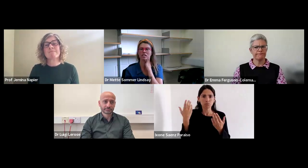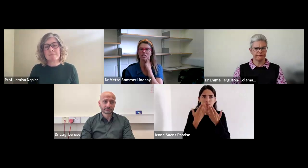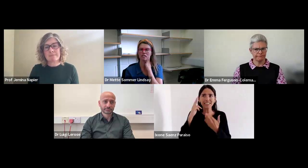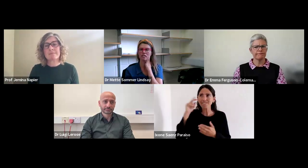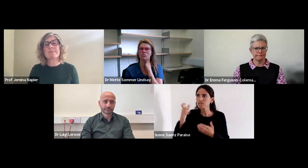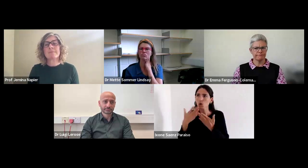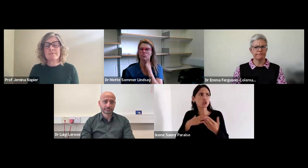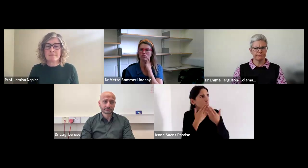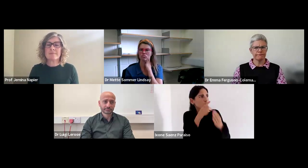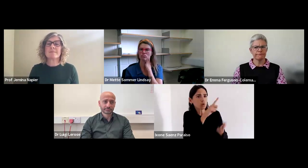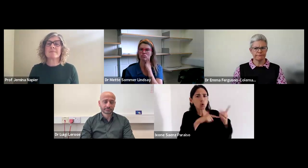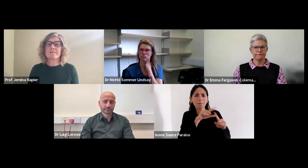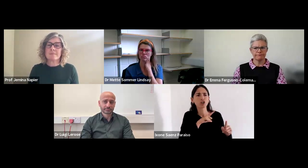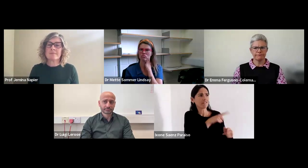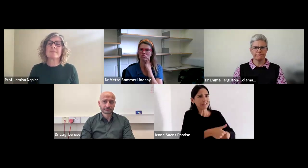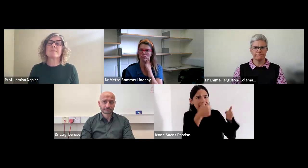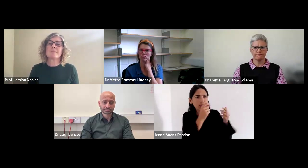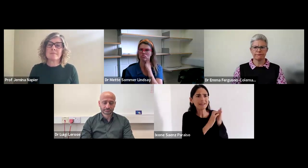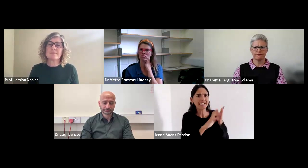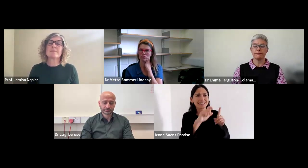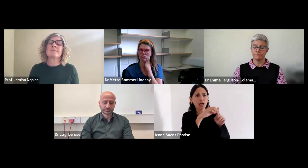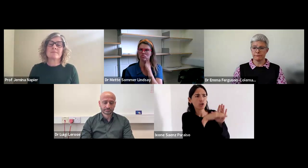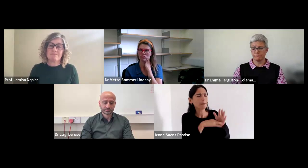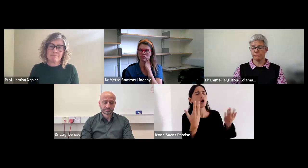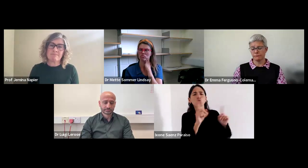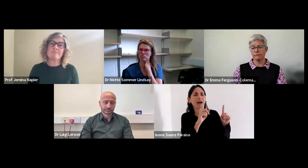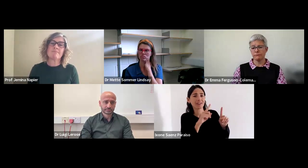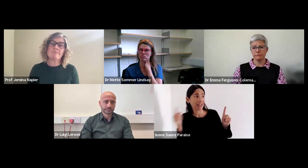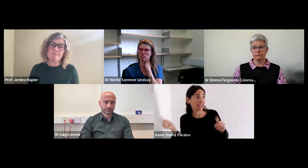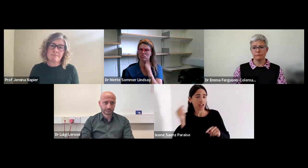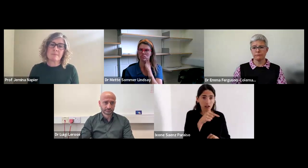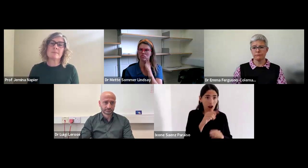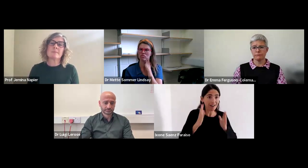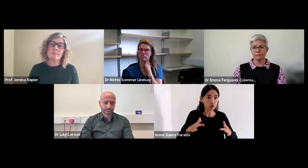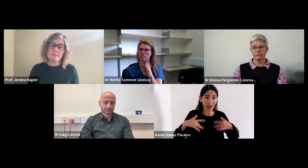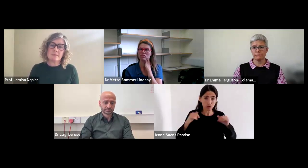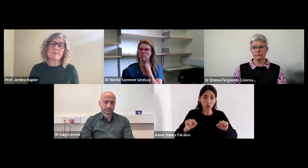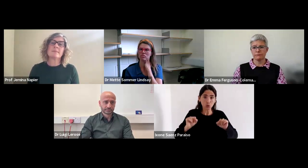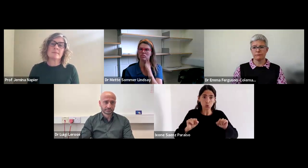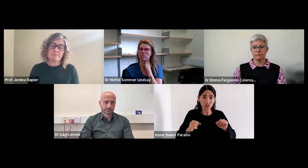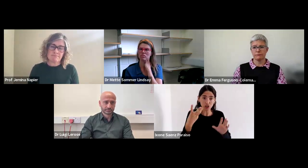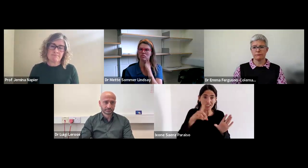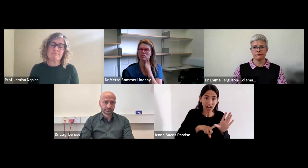thinking of other European deaf students who are wanting to study at an English University then do